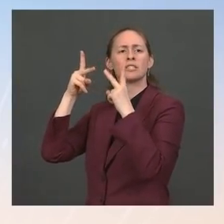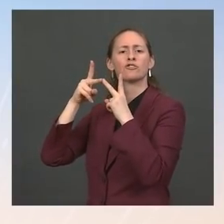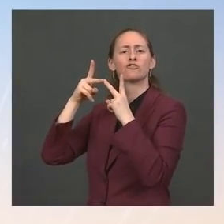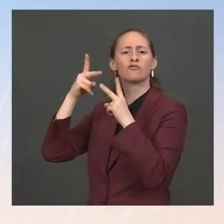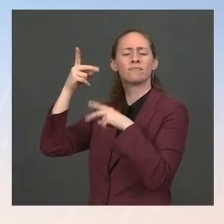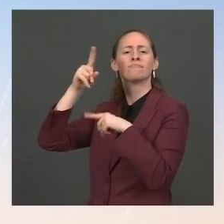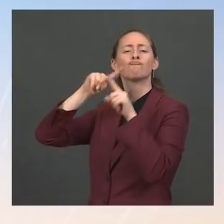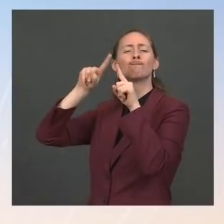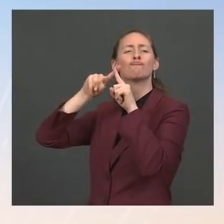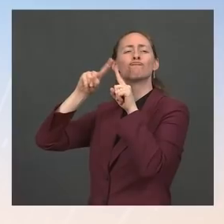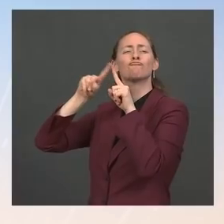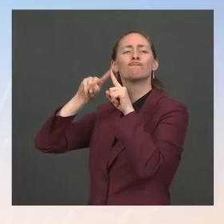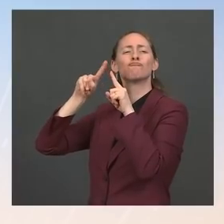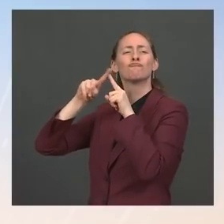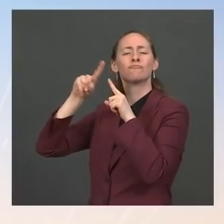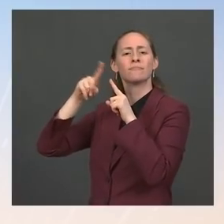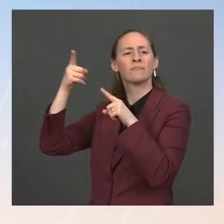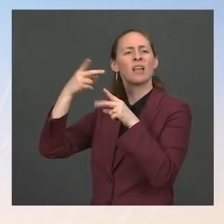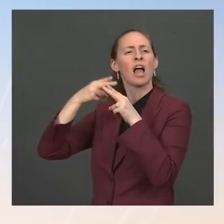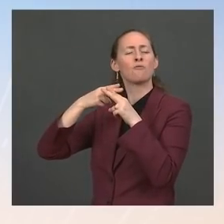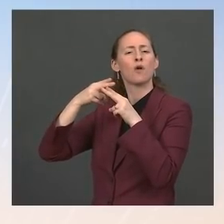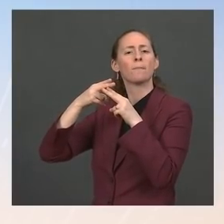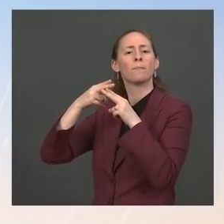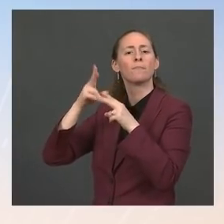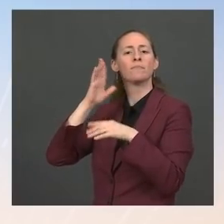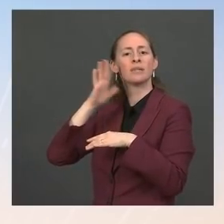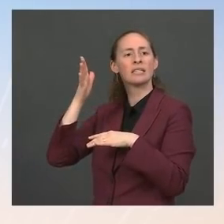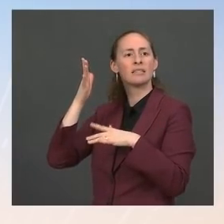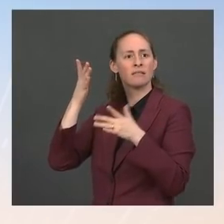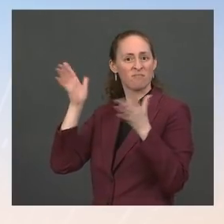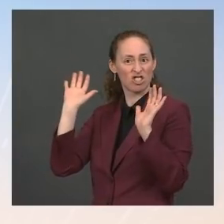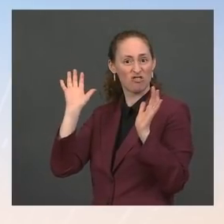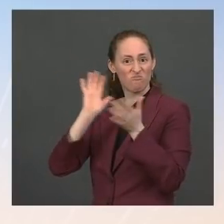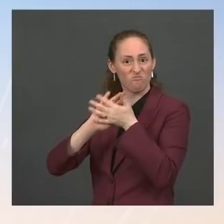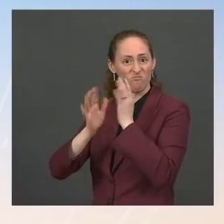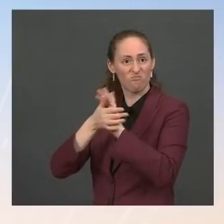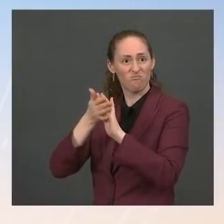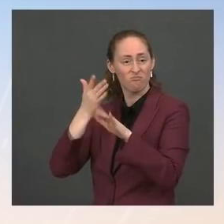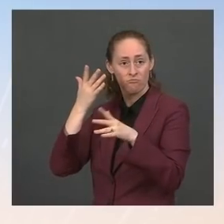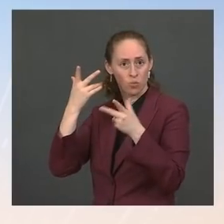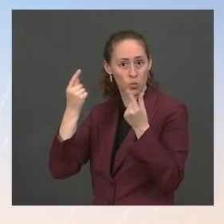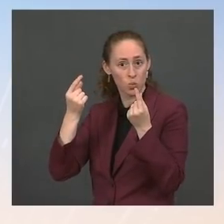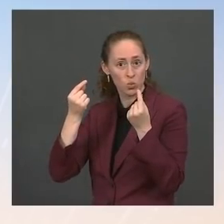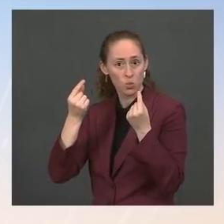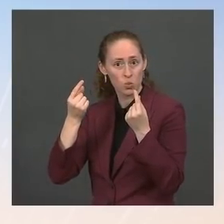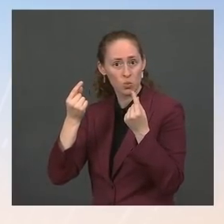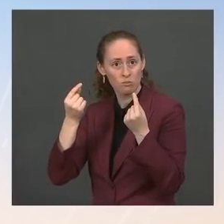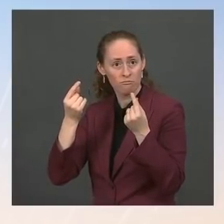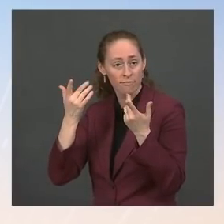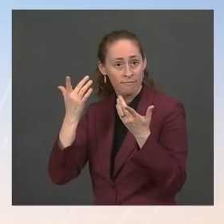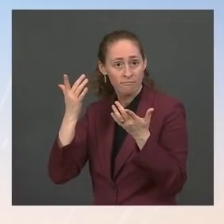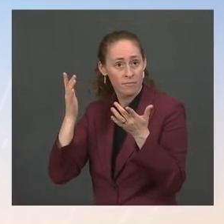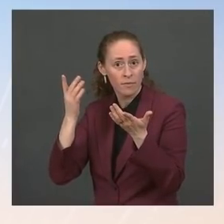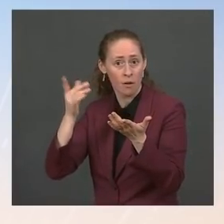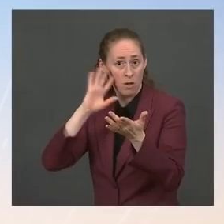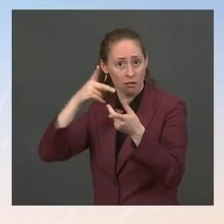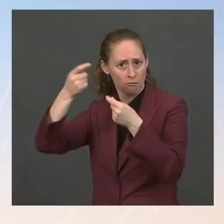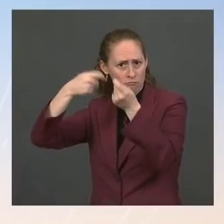You know, is there any -- are there plans in place about those acting positions, acting roles? Ms. Psaki: We'd certainly love to get more people confirmed, as you know.